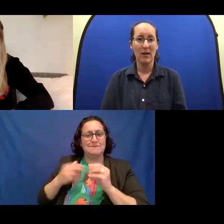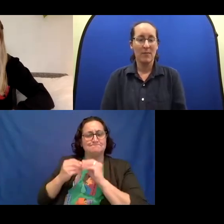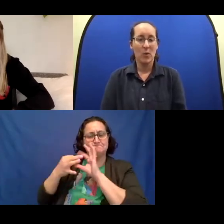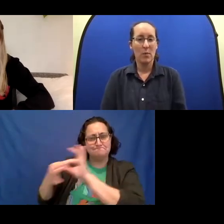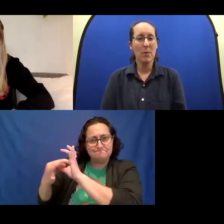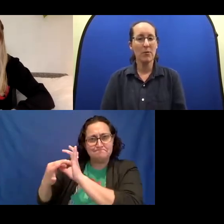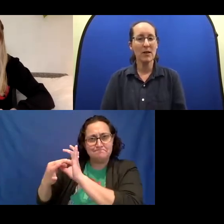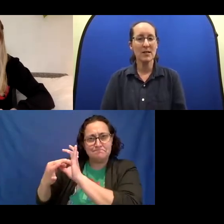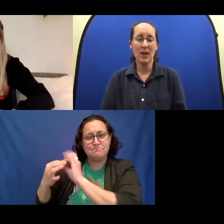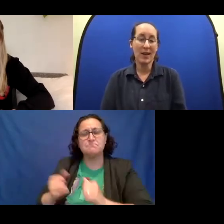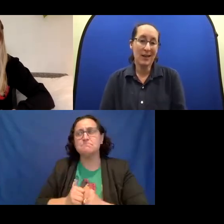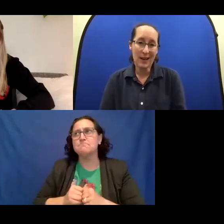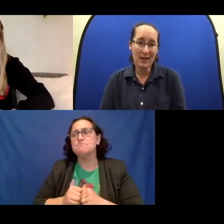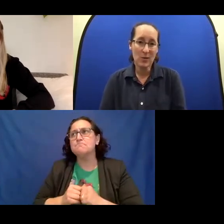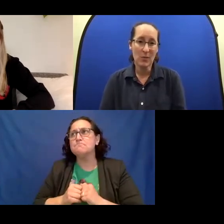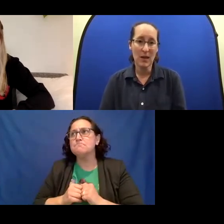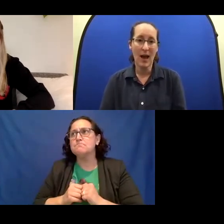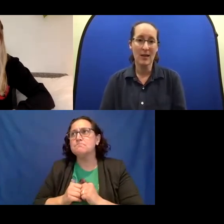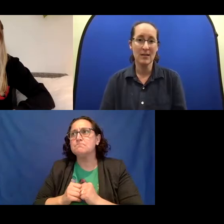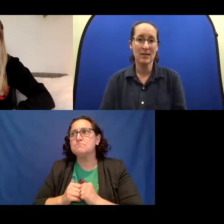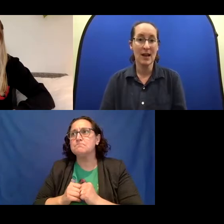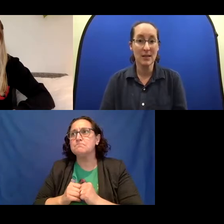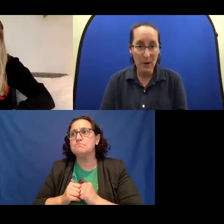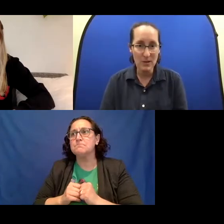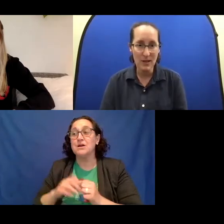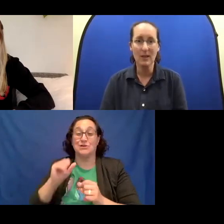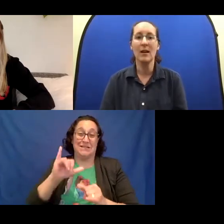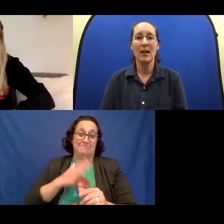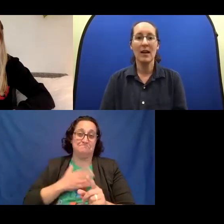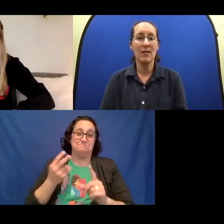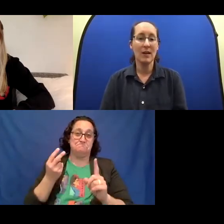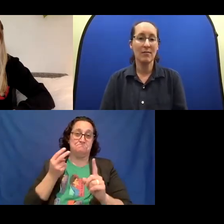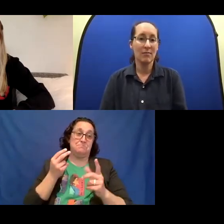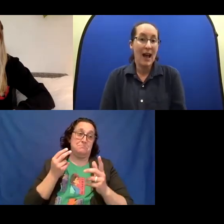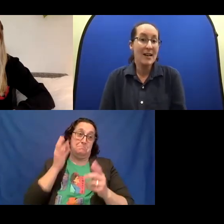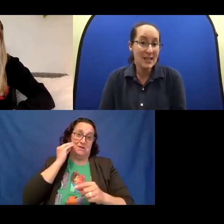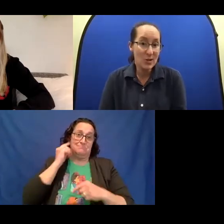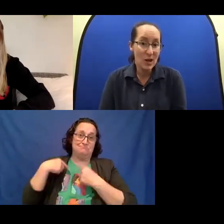people feel as though they can connect with me as a person, even as an instructor,